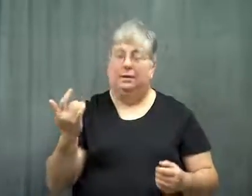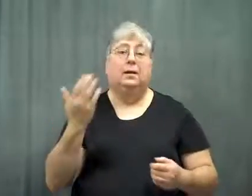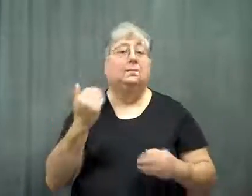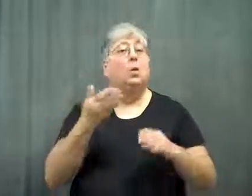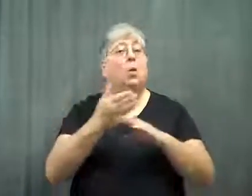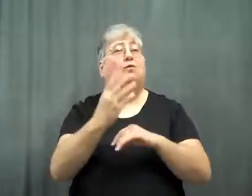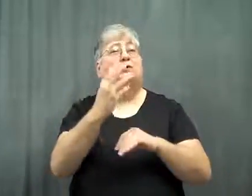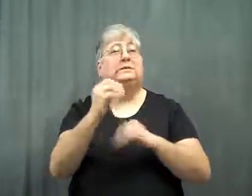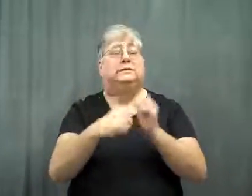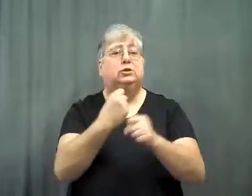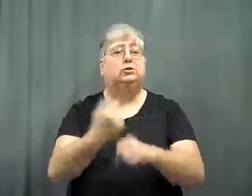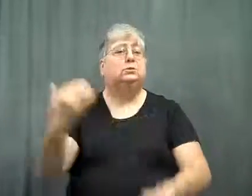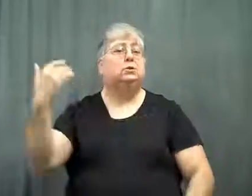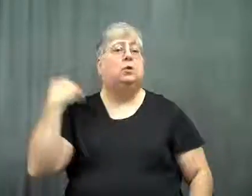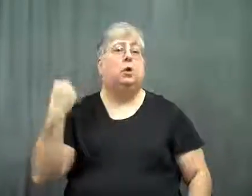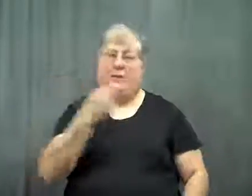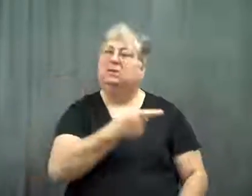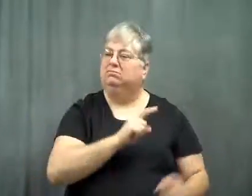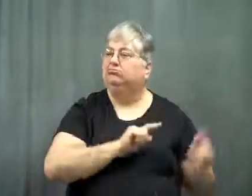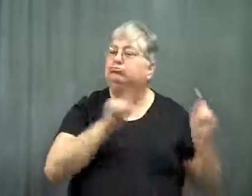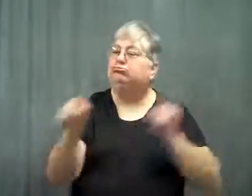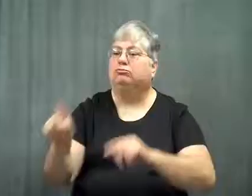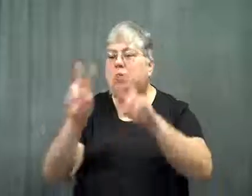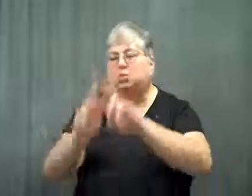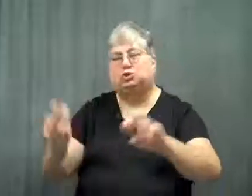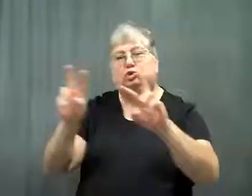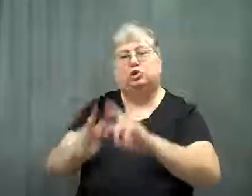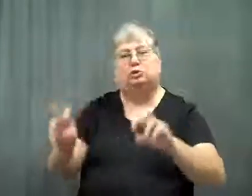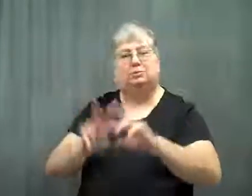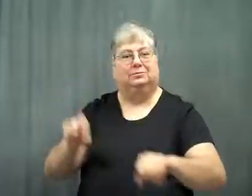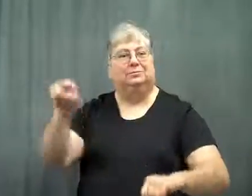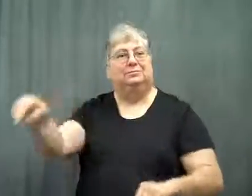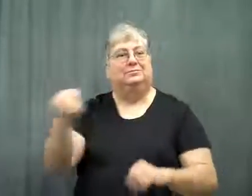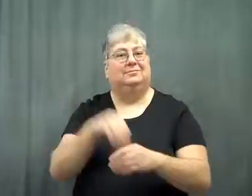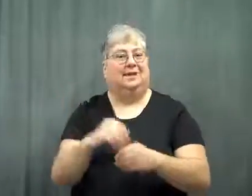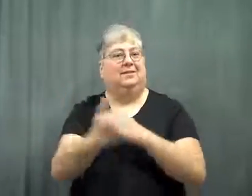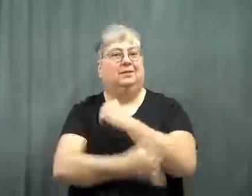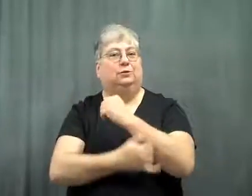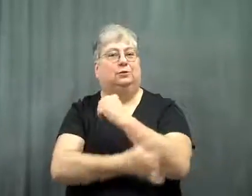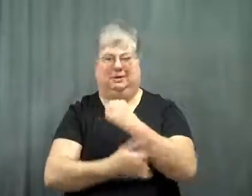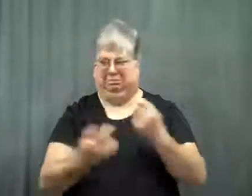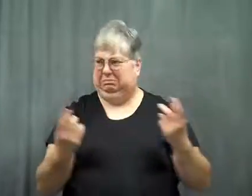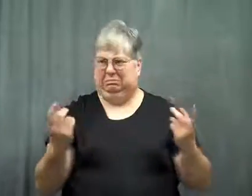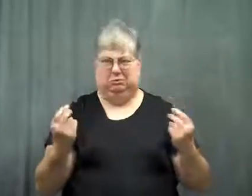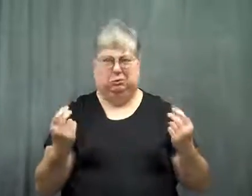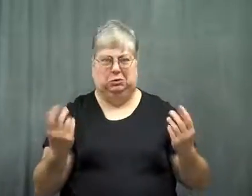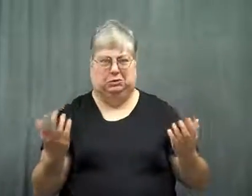They apologized because over 60 years ago they did research experiments there.